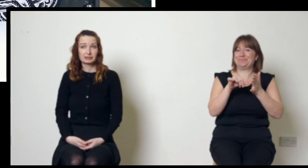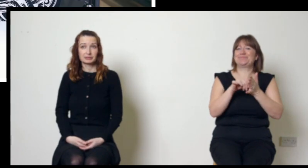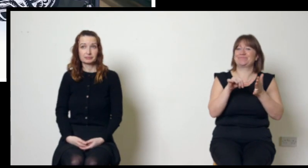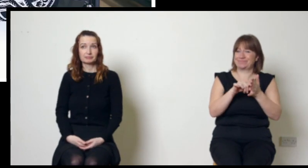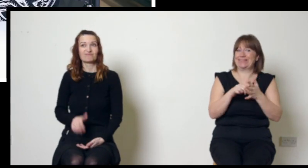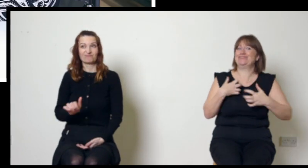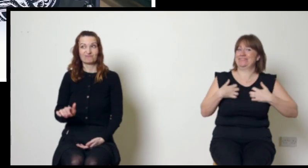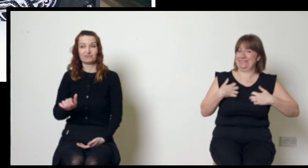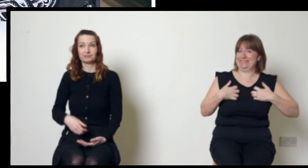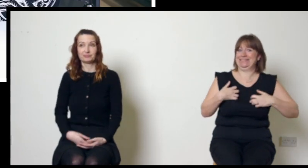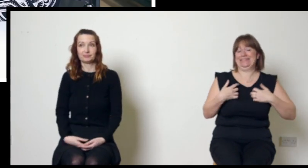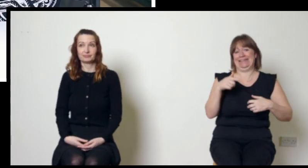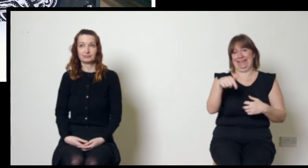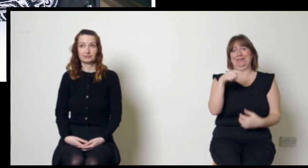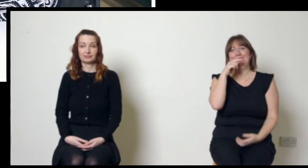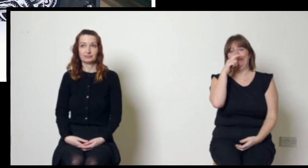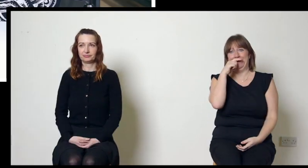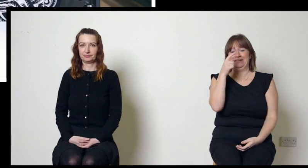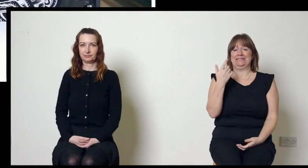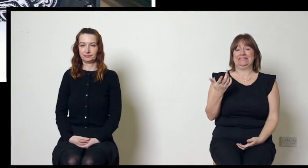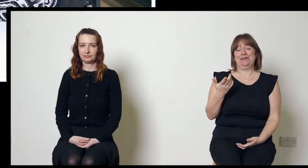In this city… and there's been times also where we've kind of